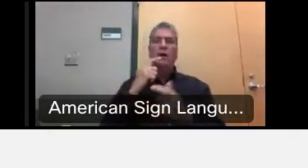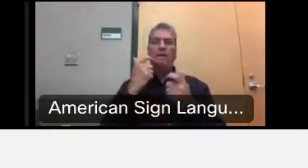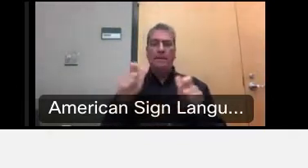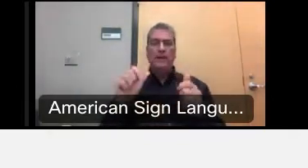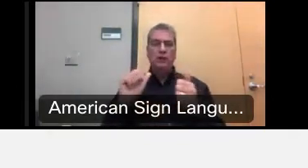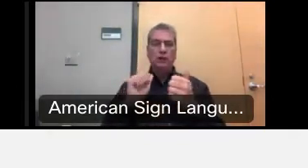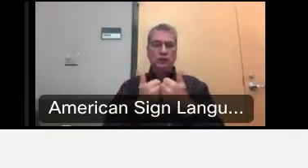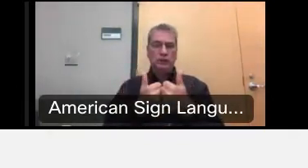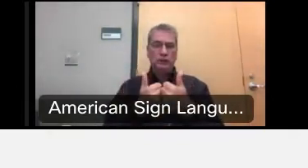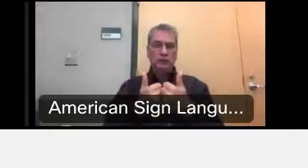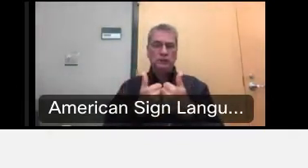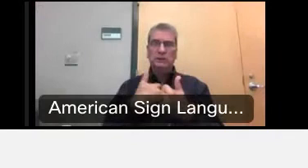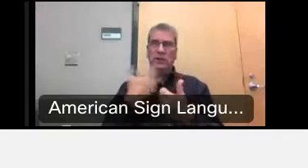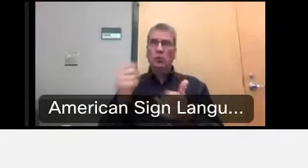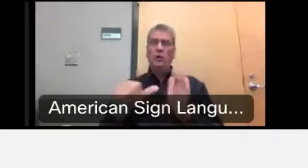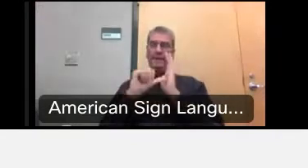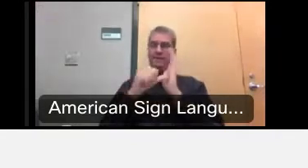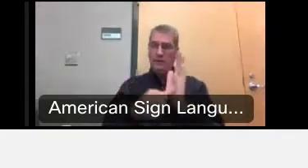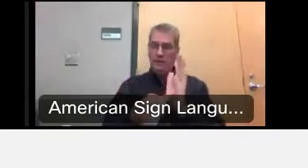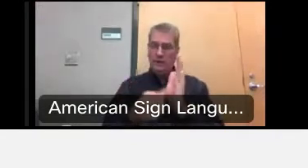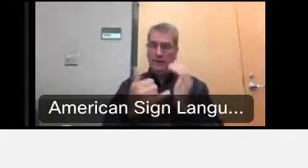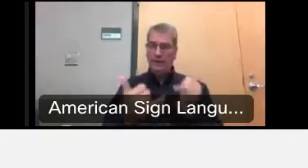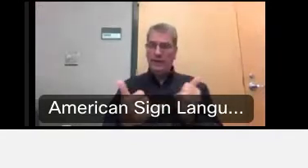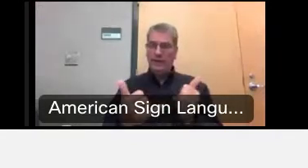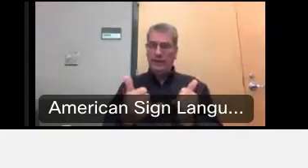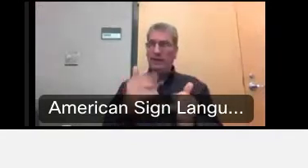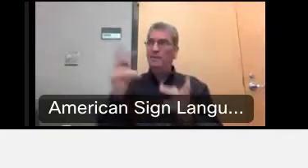And for those of you, who, in the audience who are really biologists and scientists,